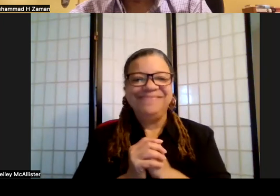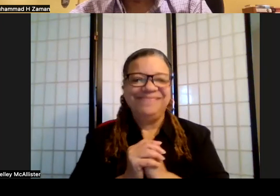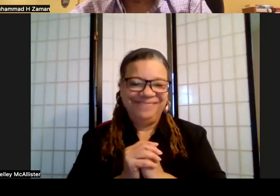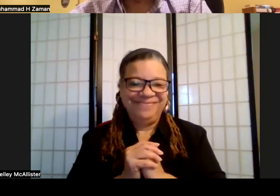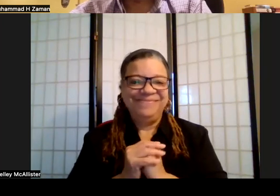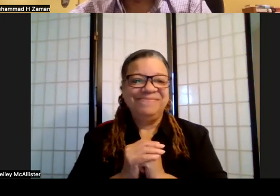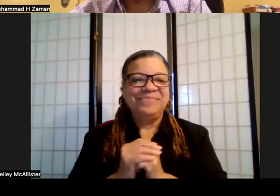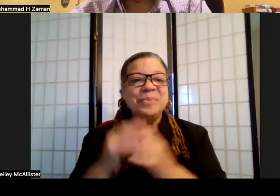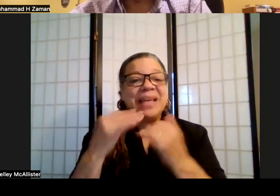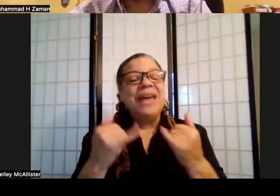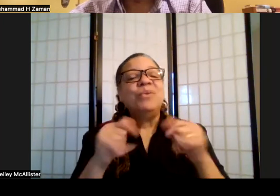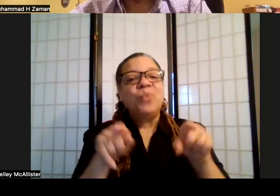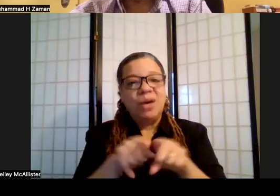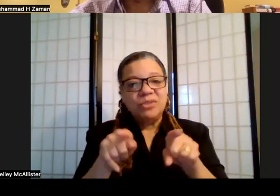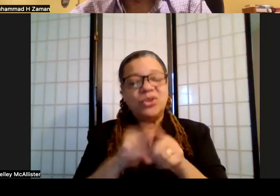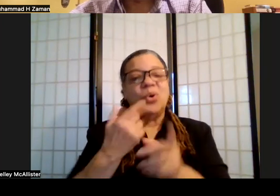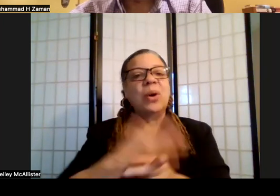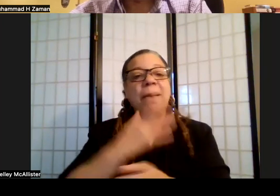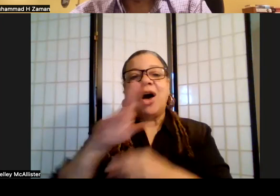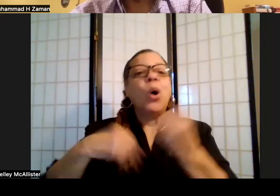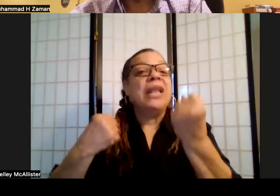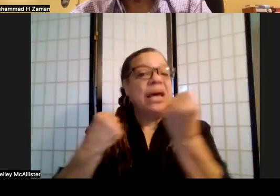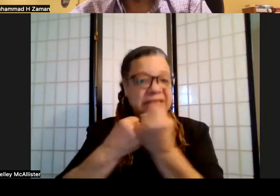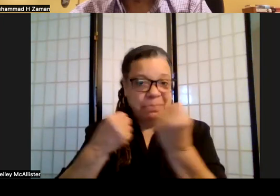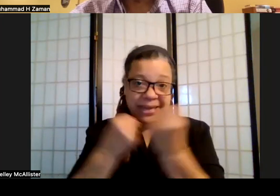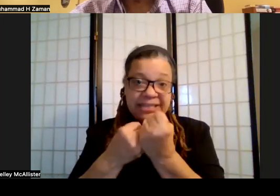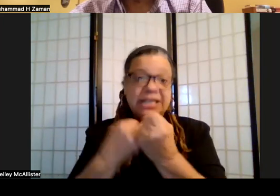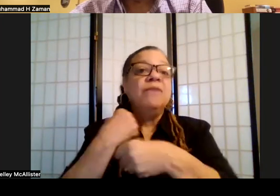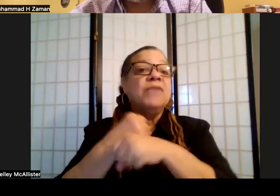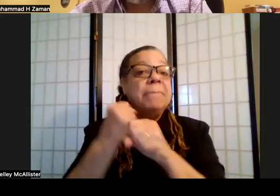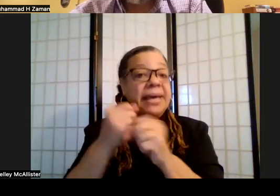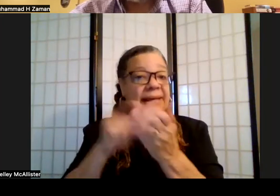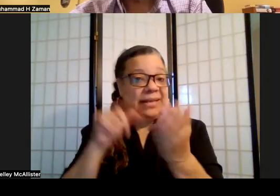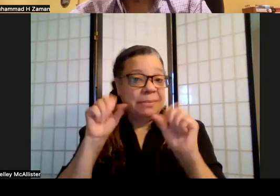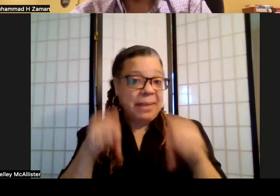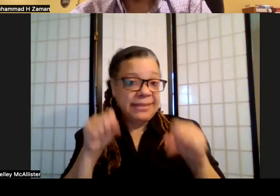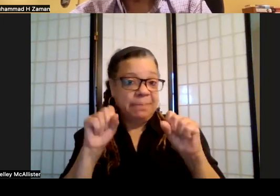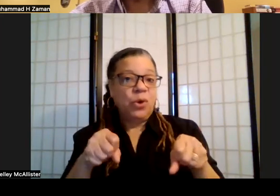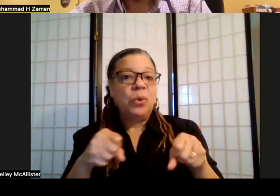And we're also grateful to all our sponsors for making this program possible. And I will bring their names up shortly....